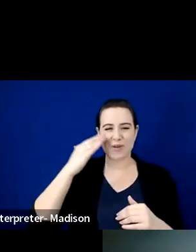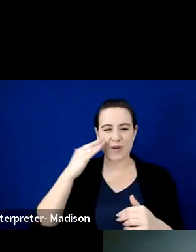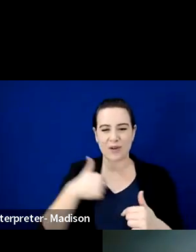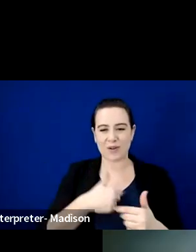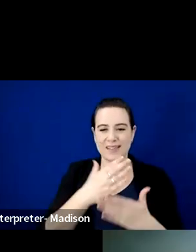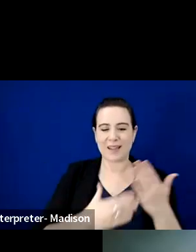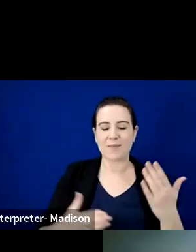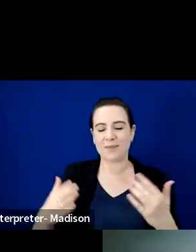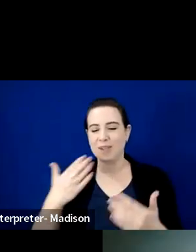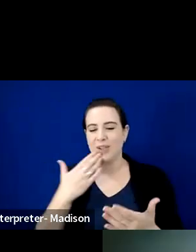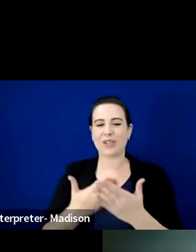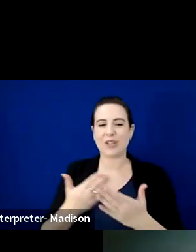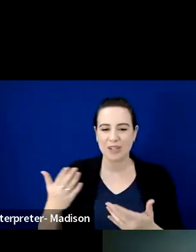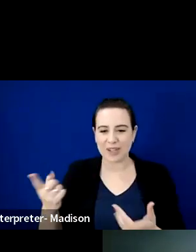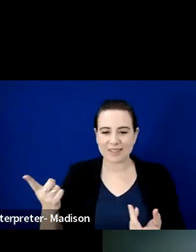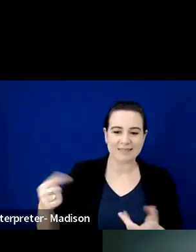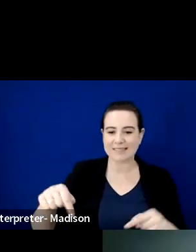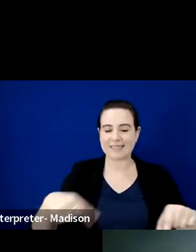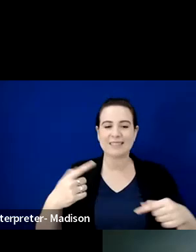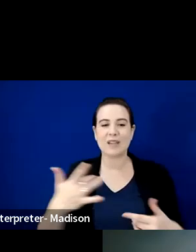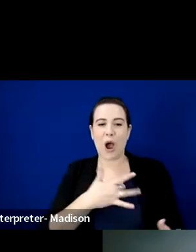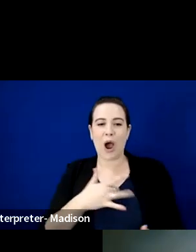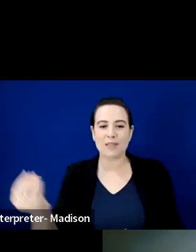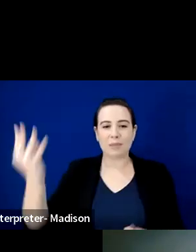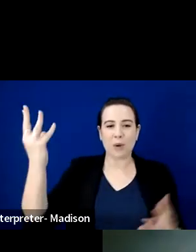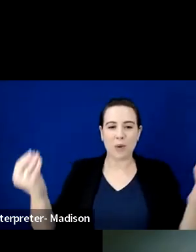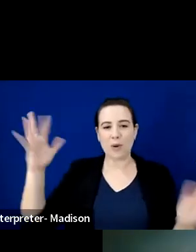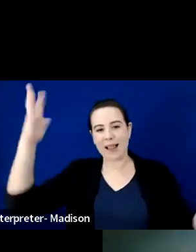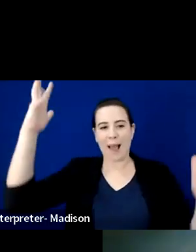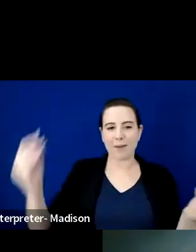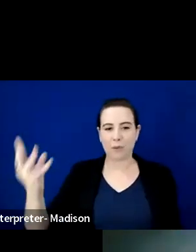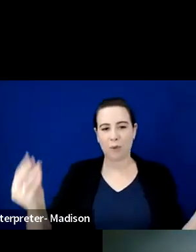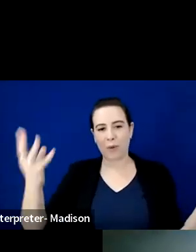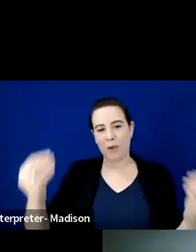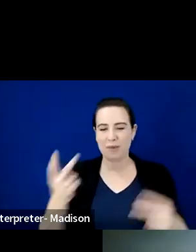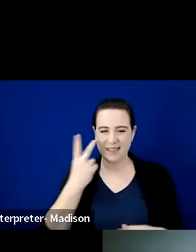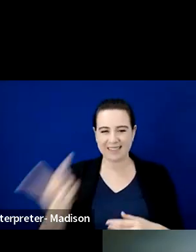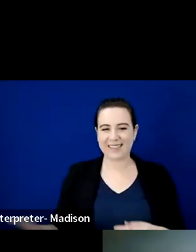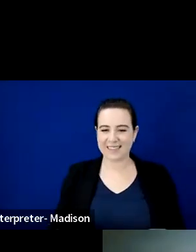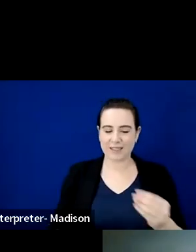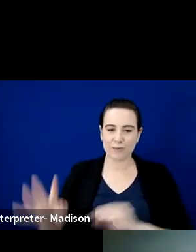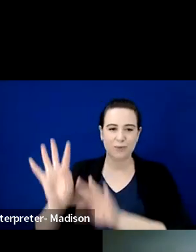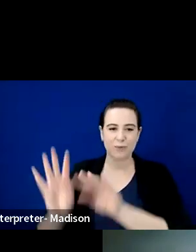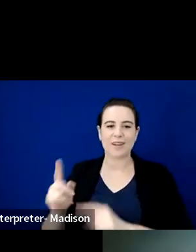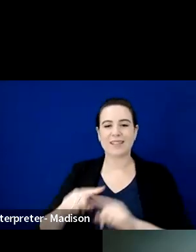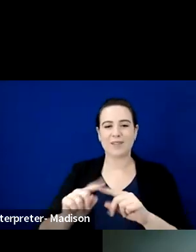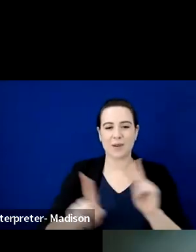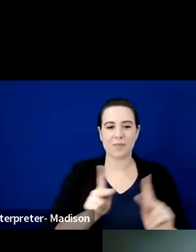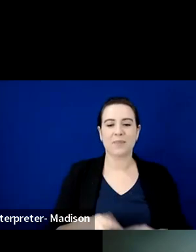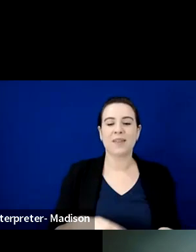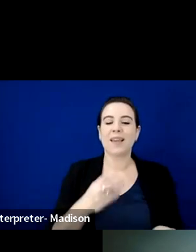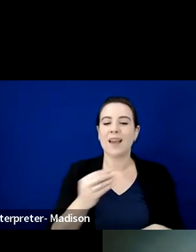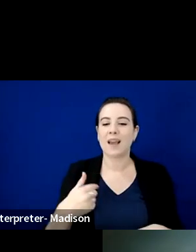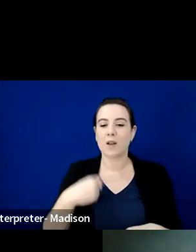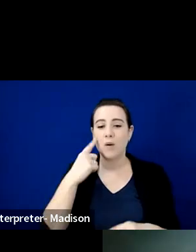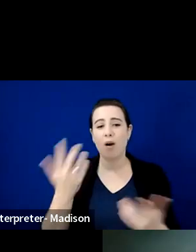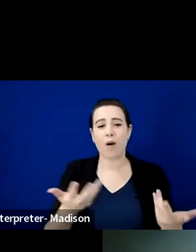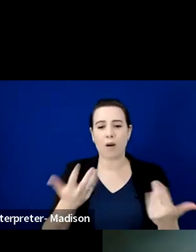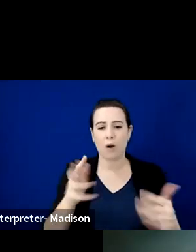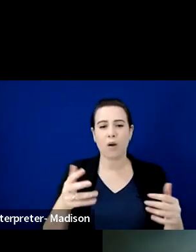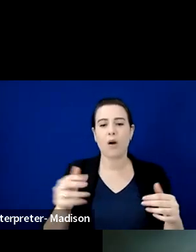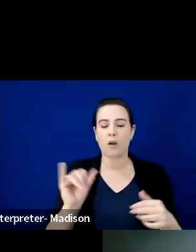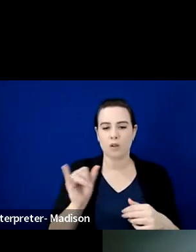Thank you all.